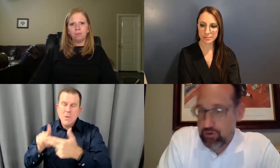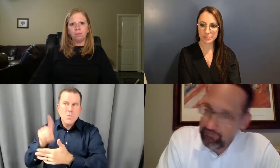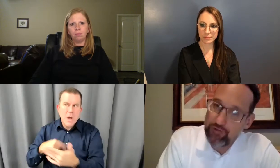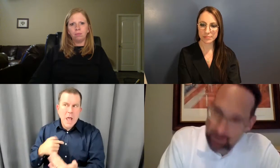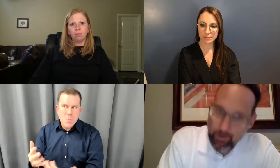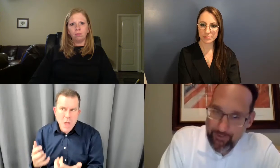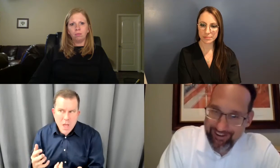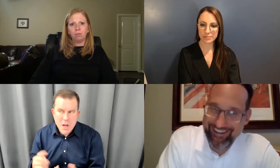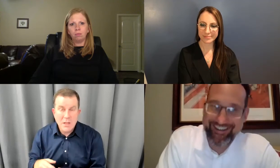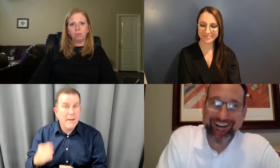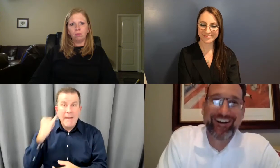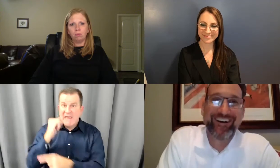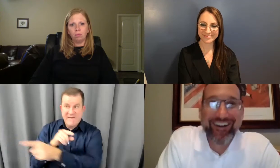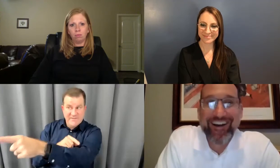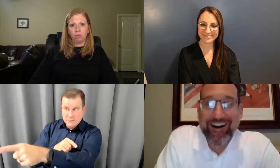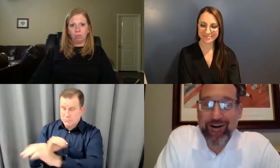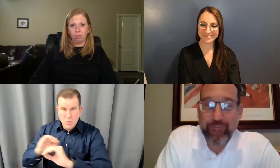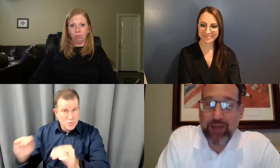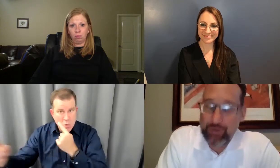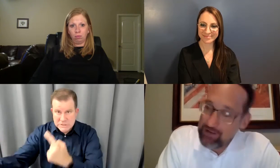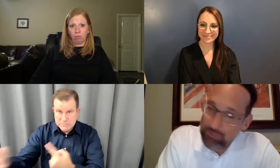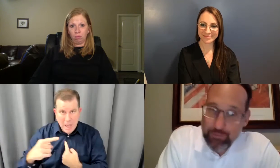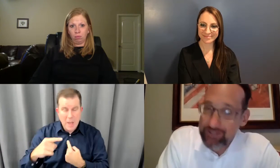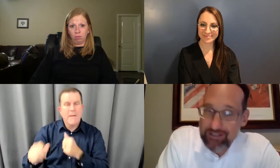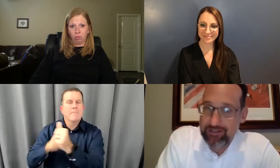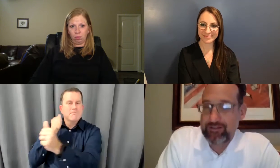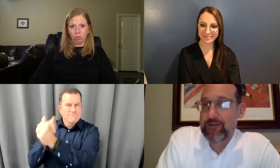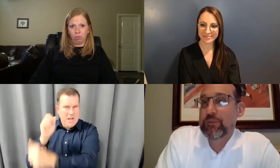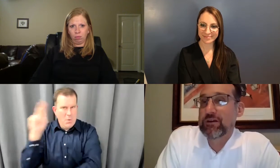you have to follow up, but you have to be persistent.